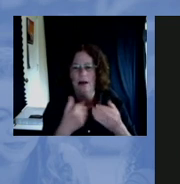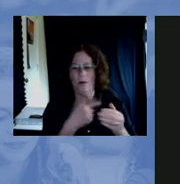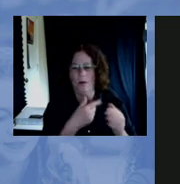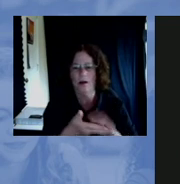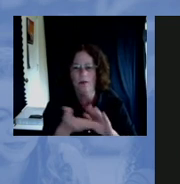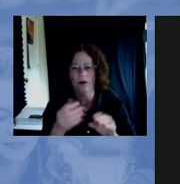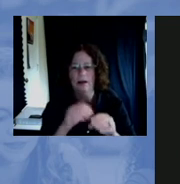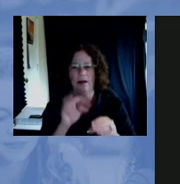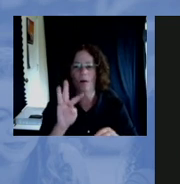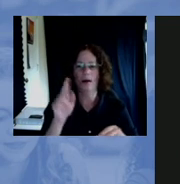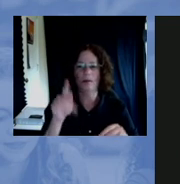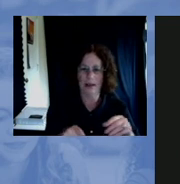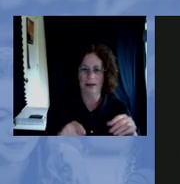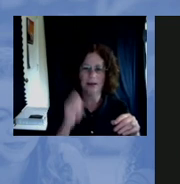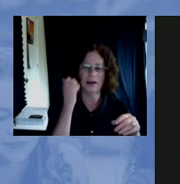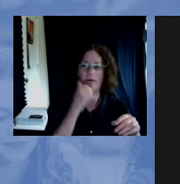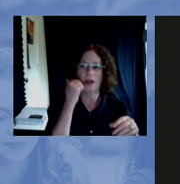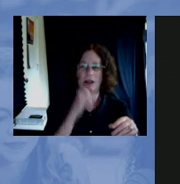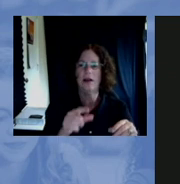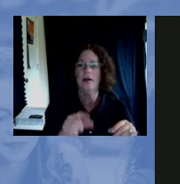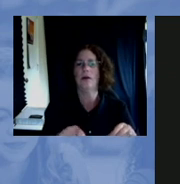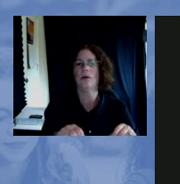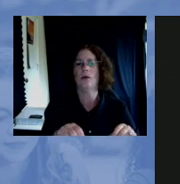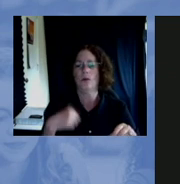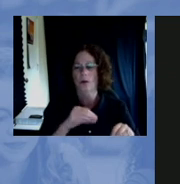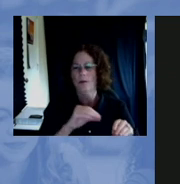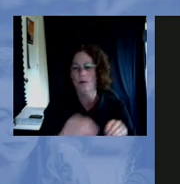EVERY DAY WE'RE TAKING STEPS TOWARDS EQUITY AND CRITICAL PRACTICES AND PROGRAMS.